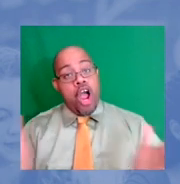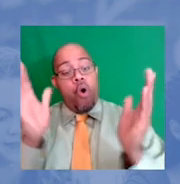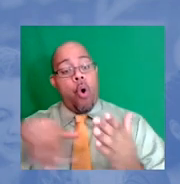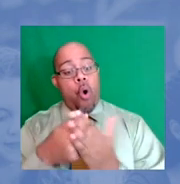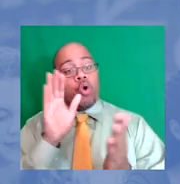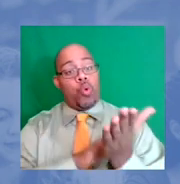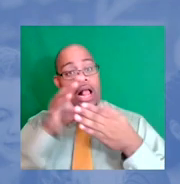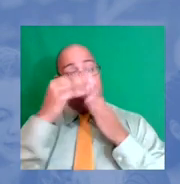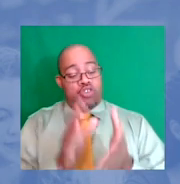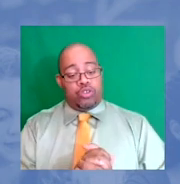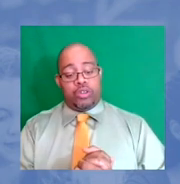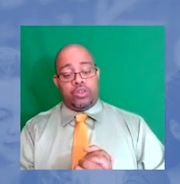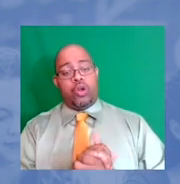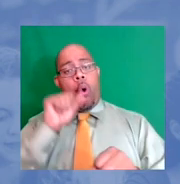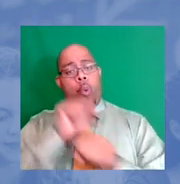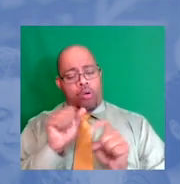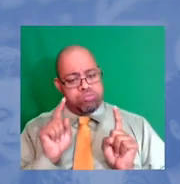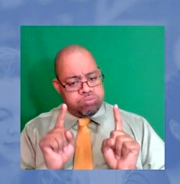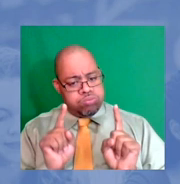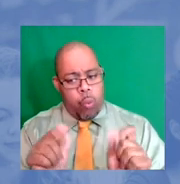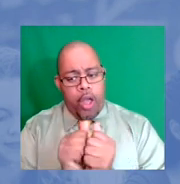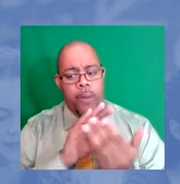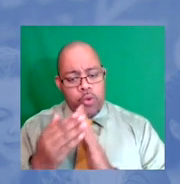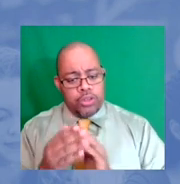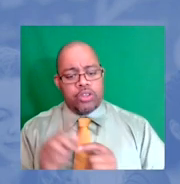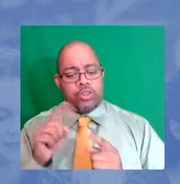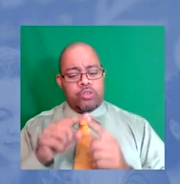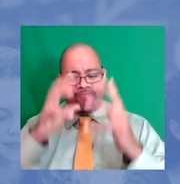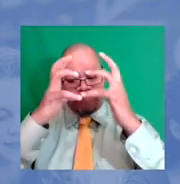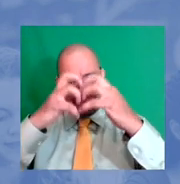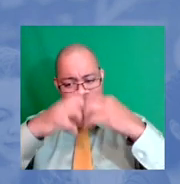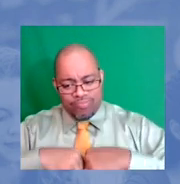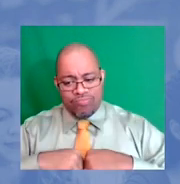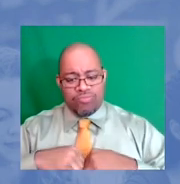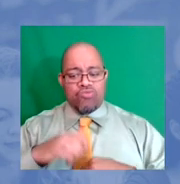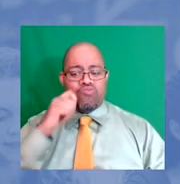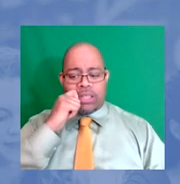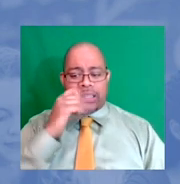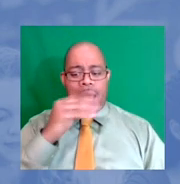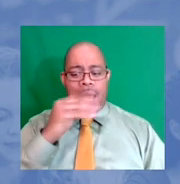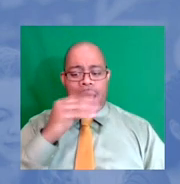WORK ALONGSIDE COMMUNITIES, TO TEAR DOWN THE SYSTEM BY SYSTEM THAT HAVE BEEN BUILT UP AND